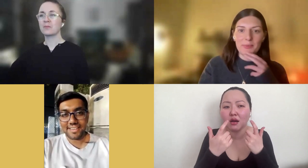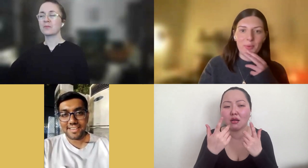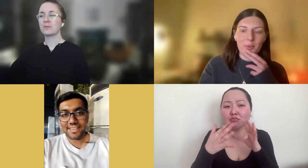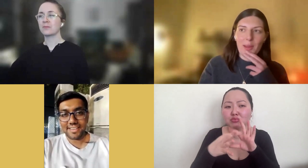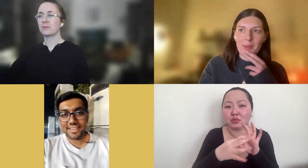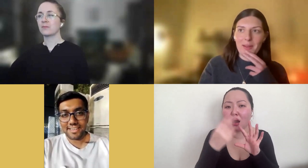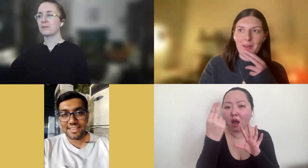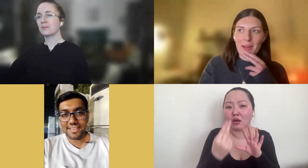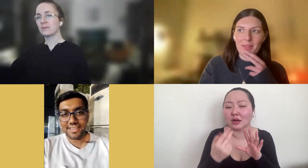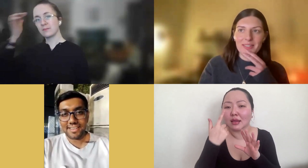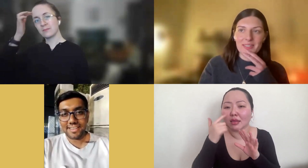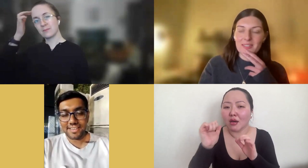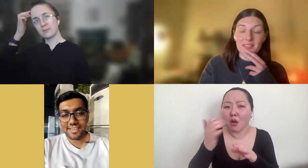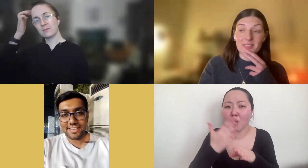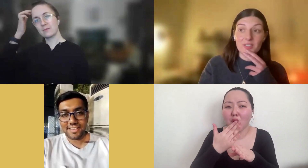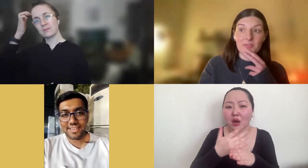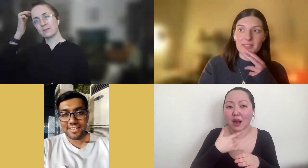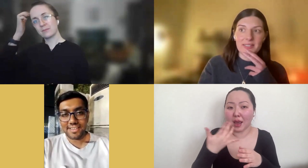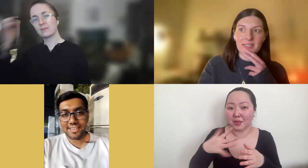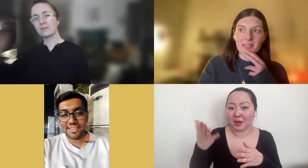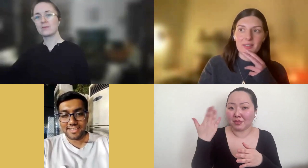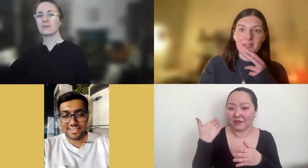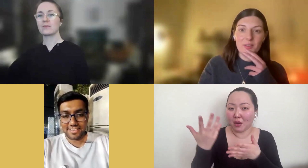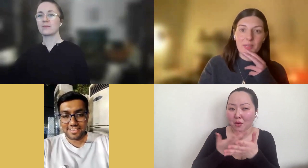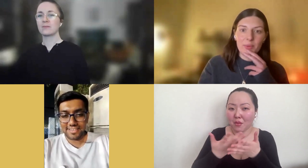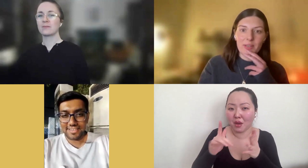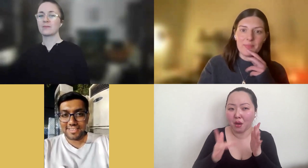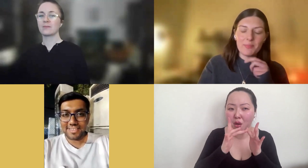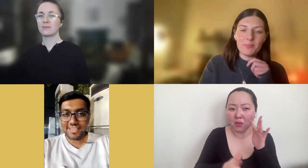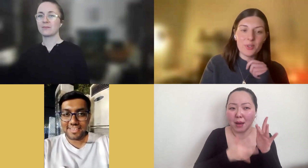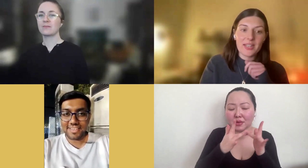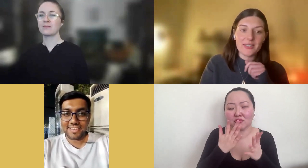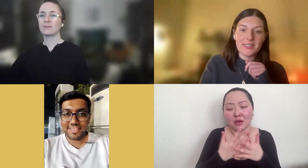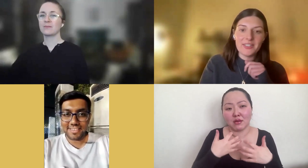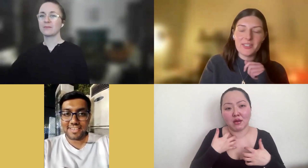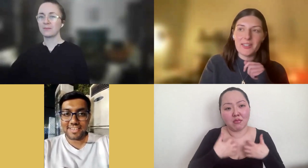to you before the webinar about this, it is such a fascinating and really brilliant project and